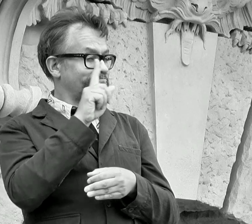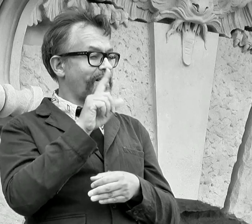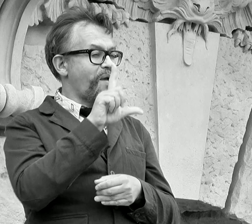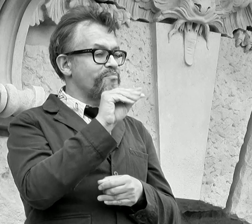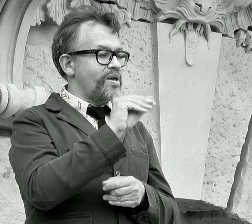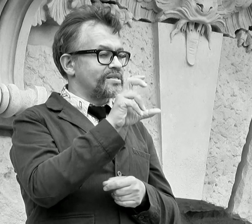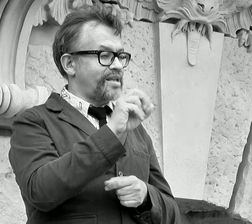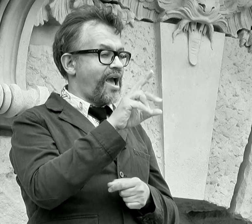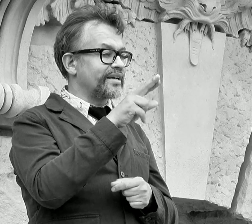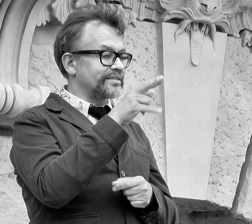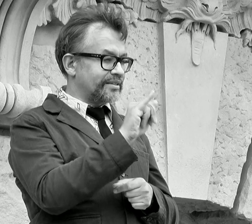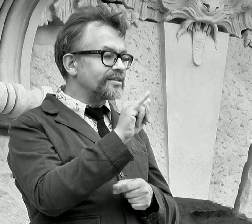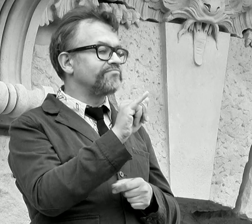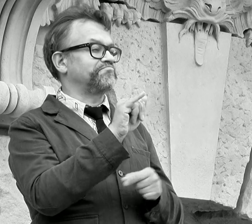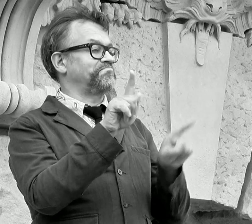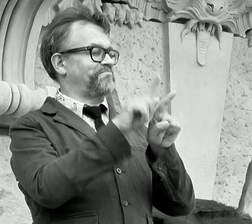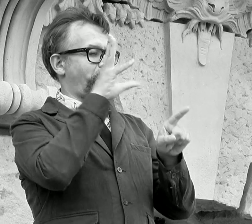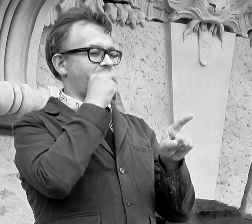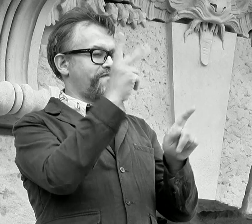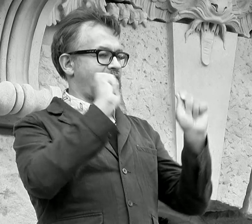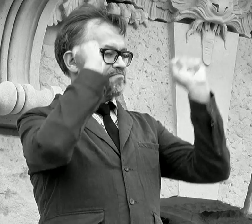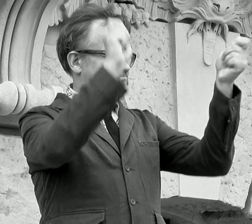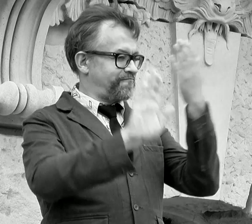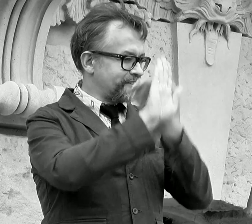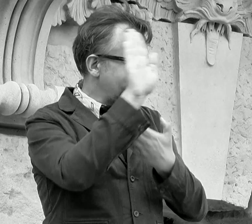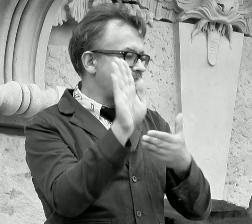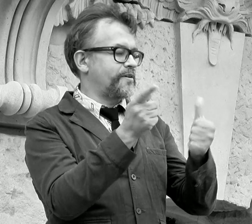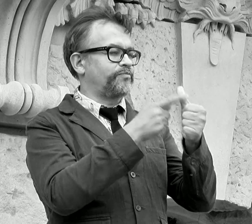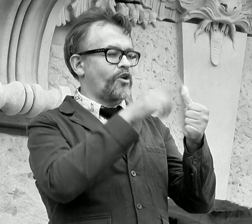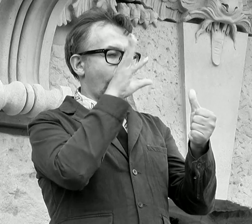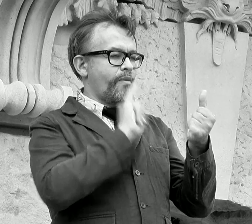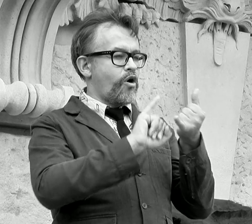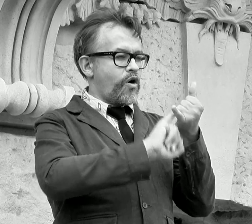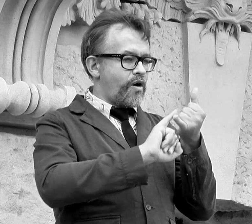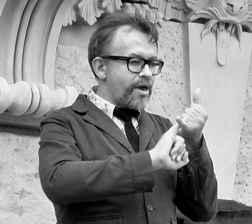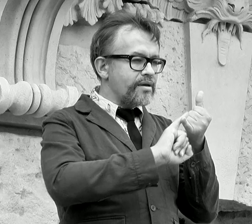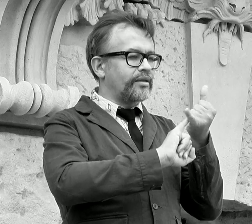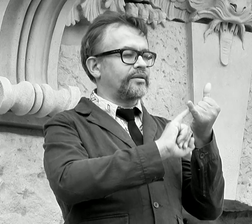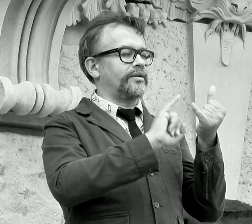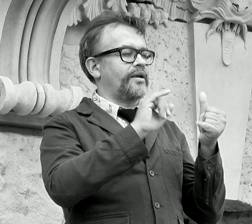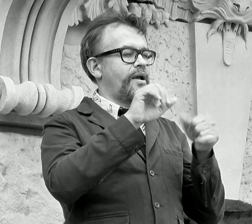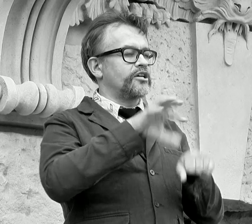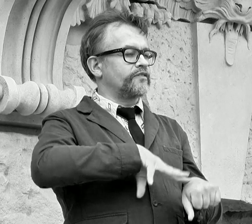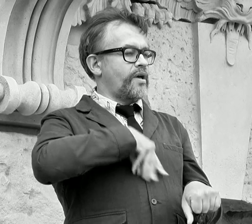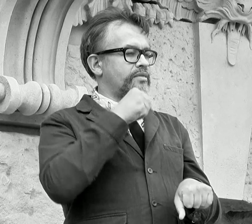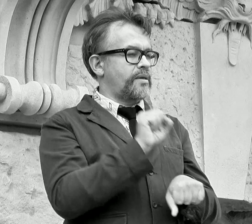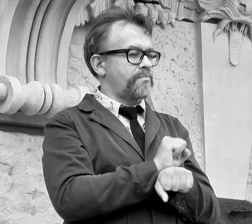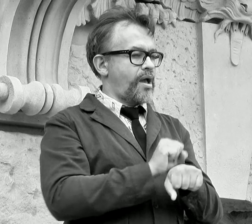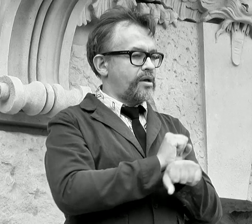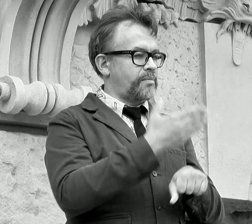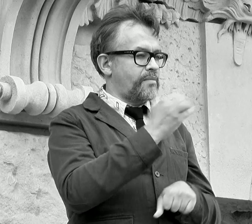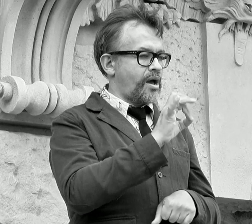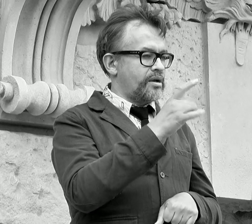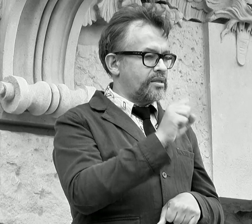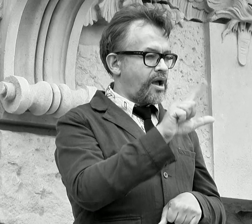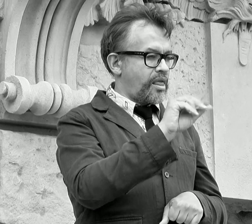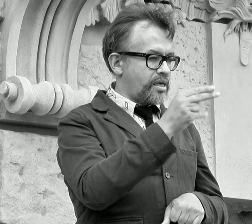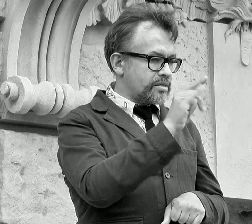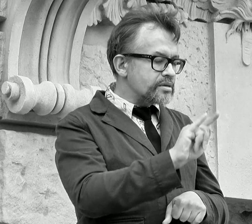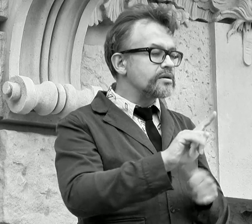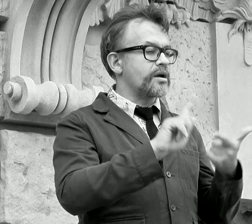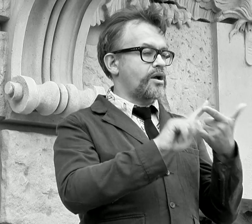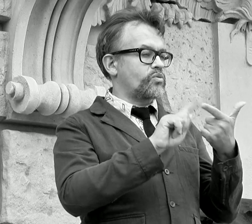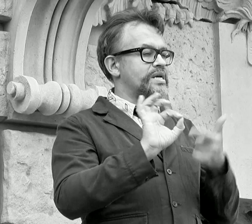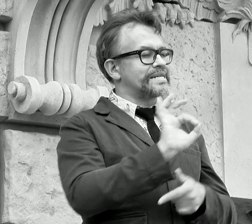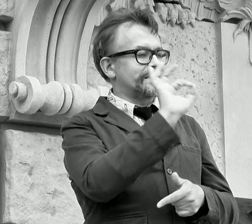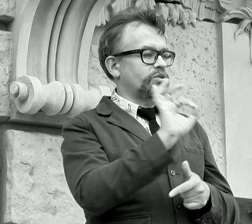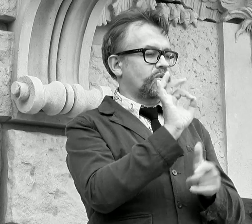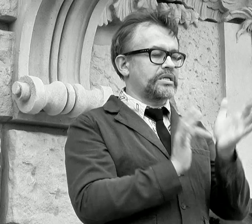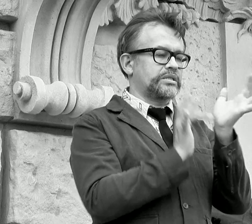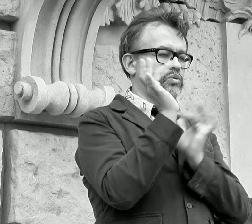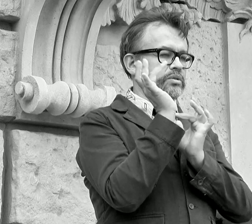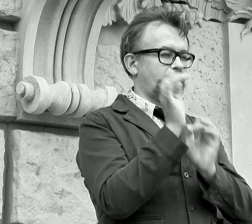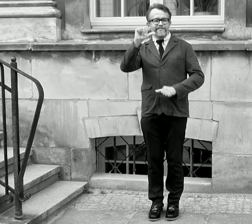Pęczarski exhibited two works about the religious subject matter: the painting "St Maria Magdalena" and the drawing "Christ".